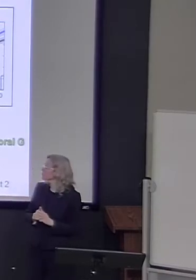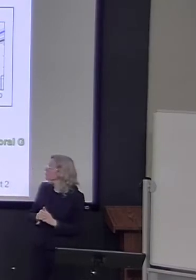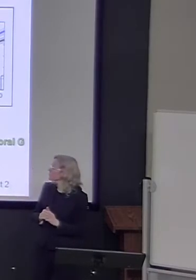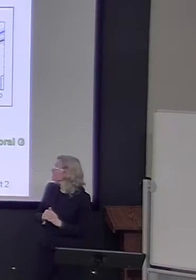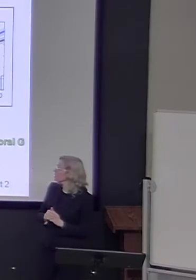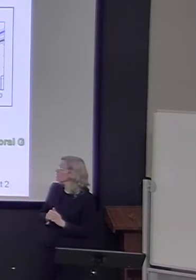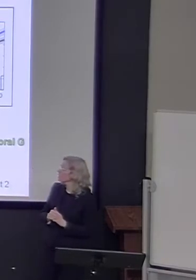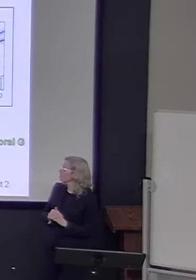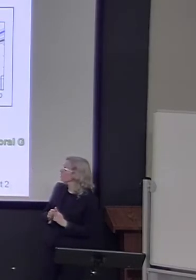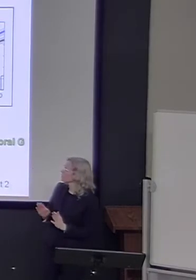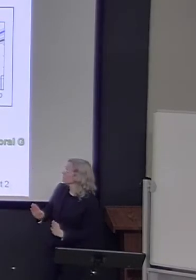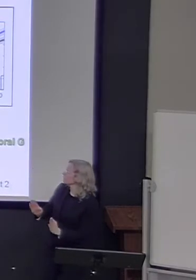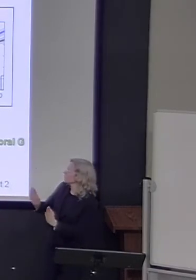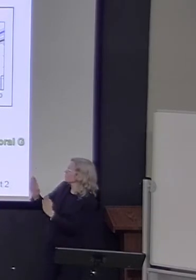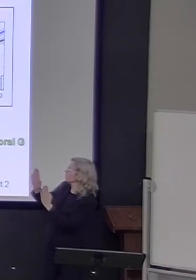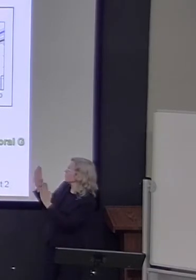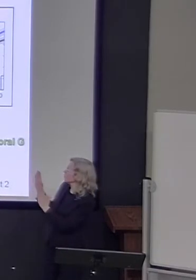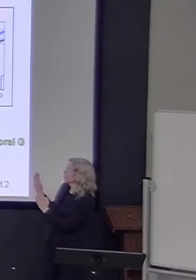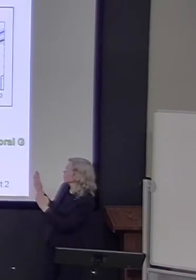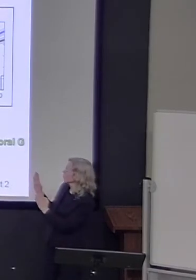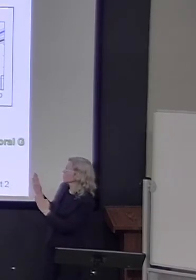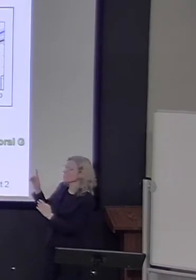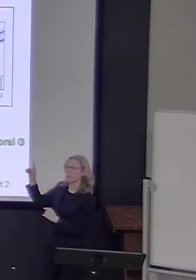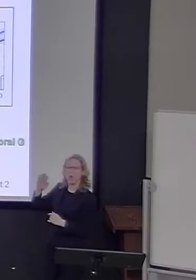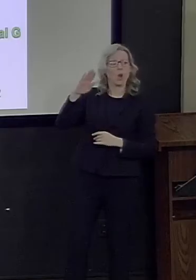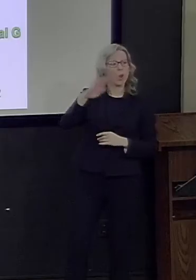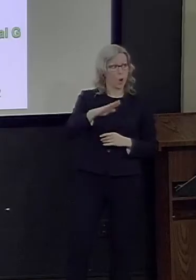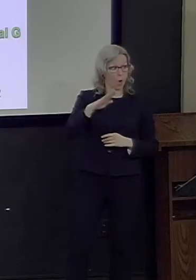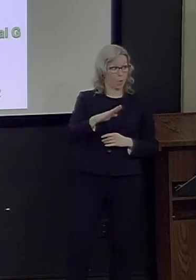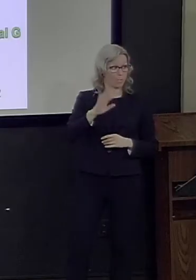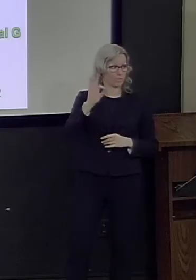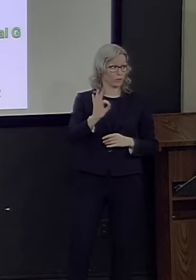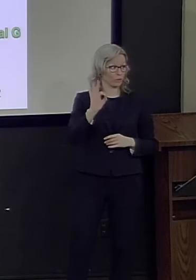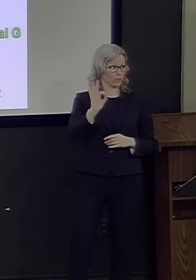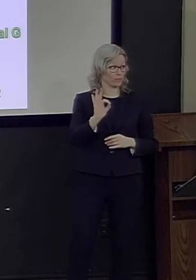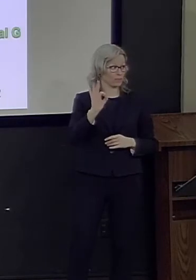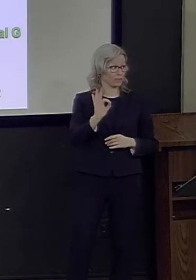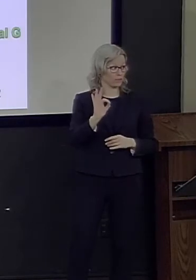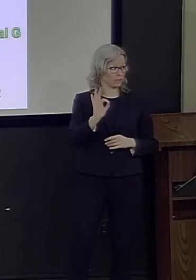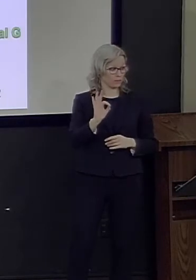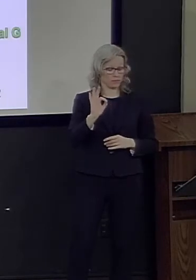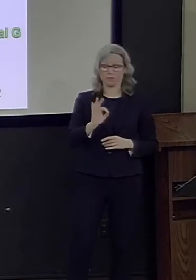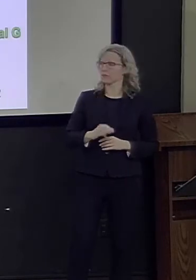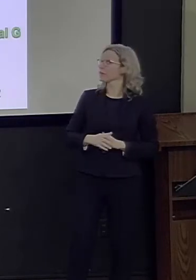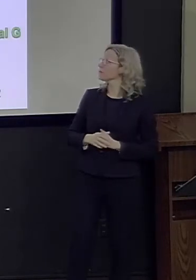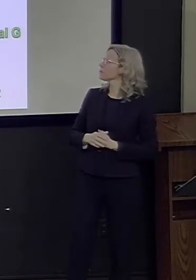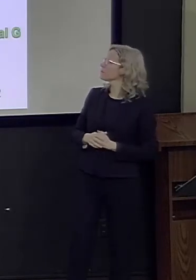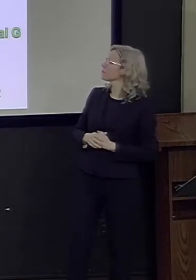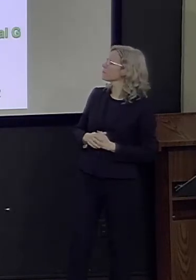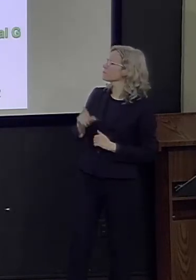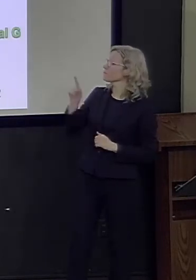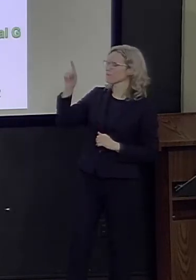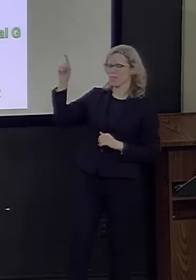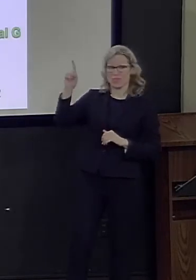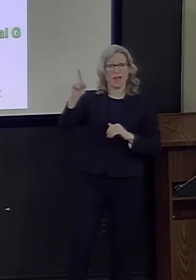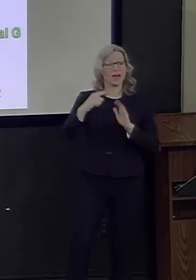This one here is the low frequency one, and it is the one that represents the task,